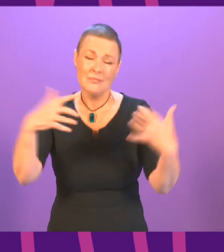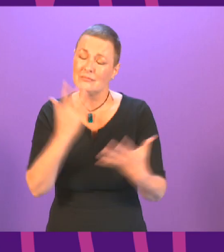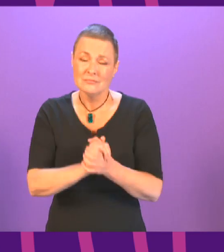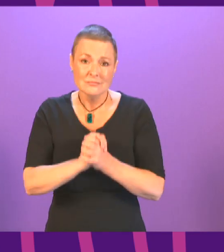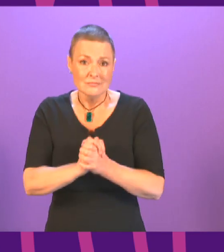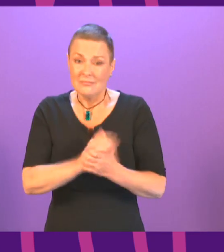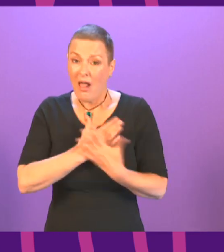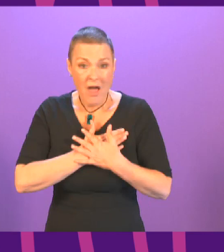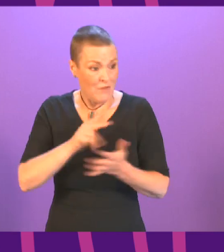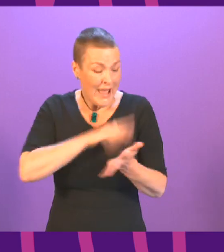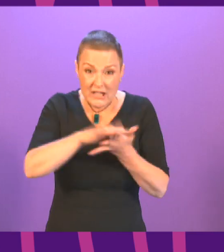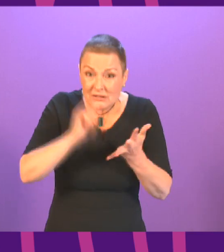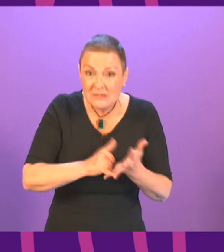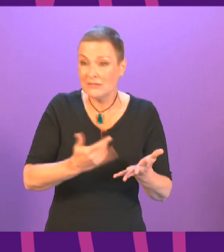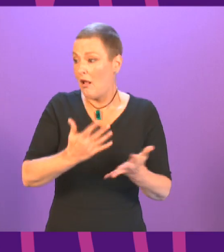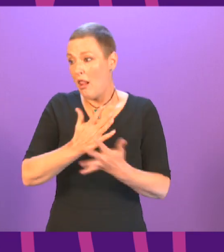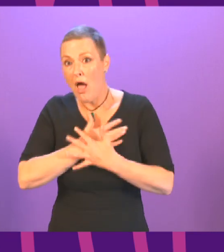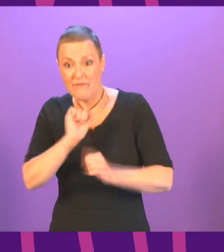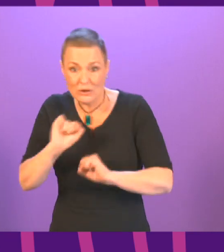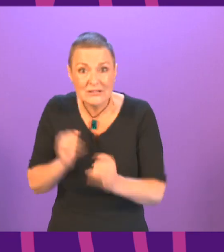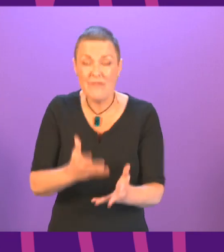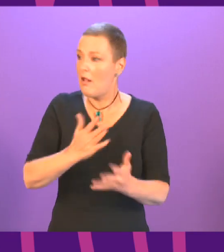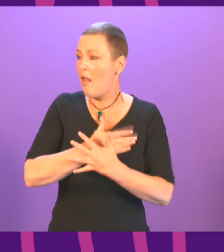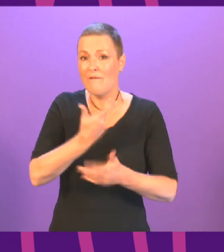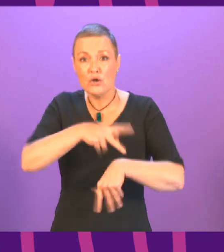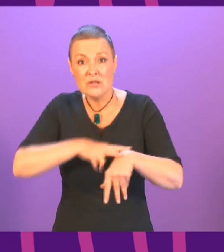about our national health service and all who work in it. As never before, we are in